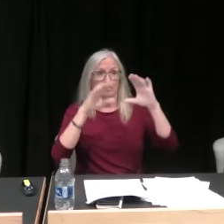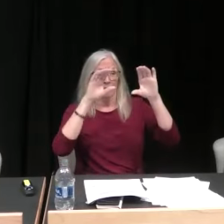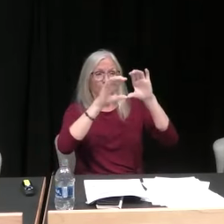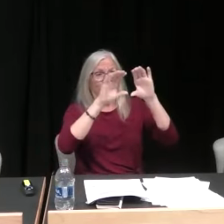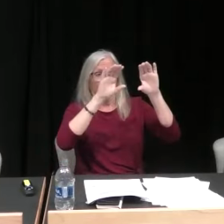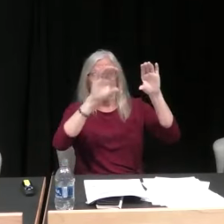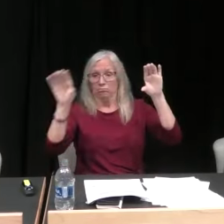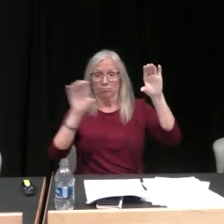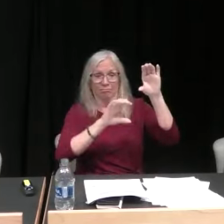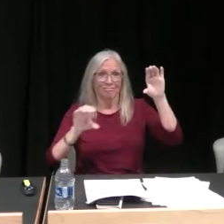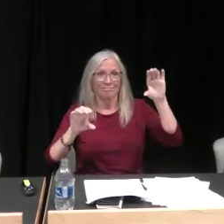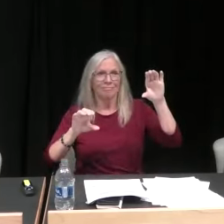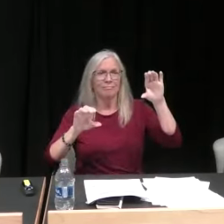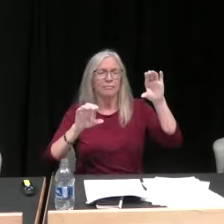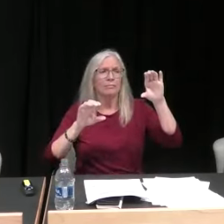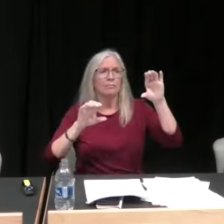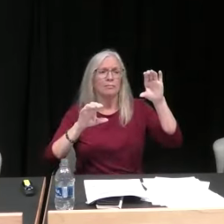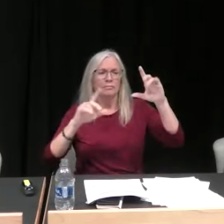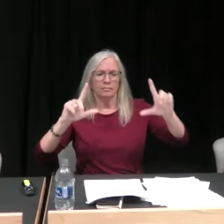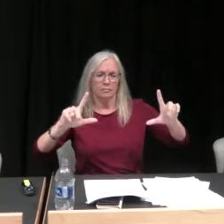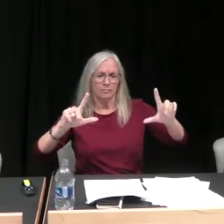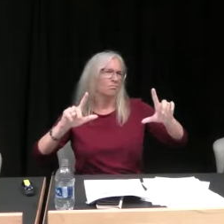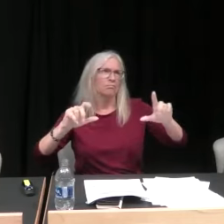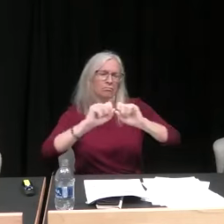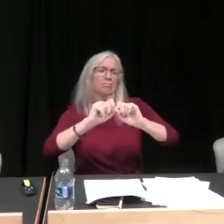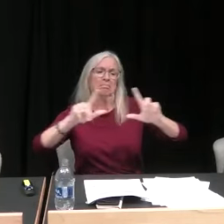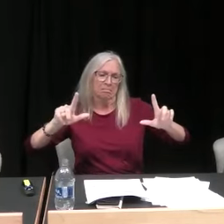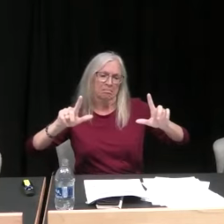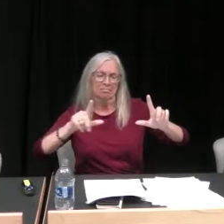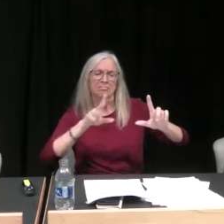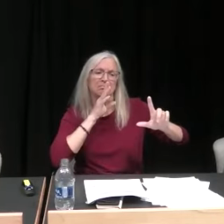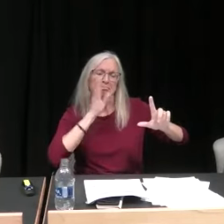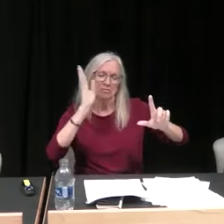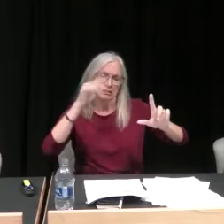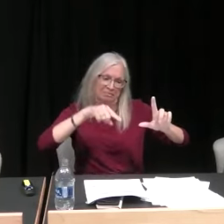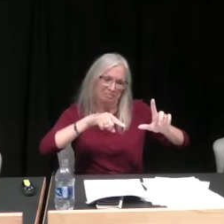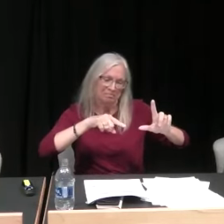um and for deaf people when we're on Zoom we we want to see almost their full body you know